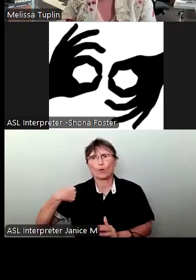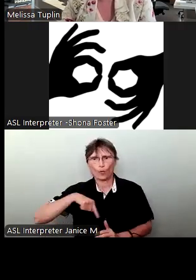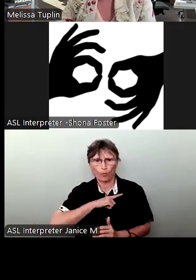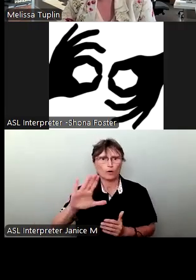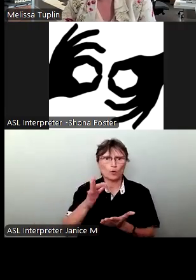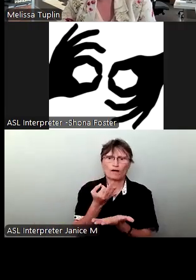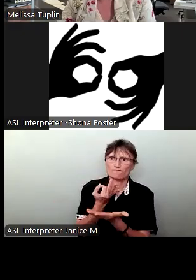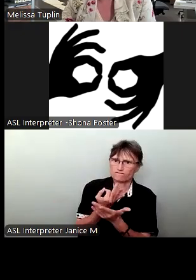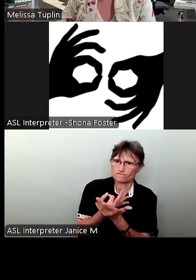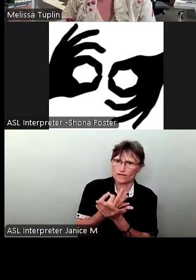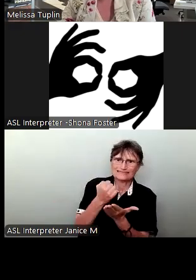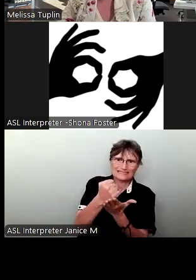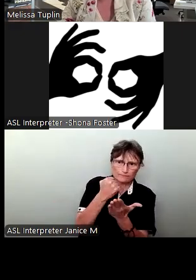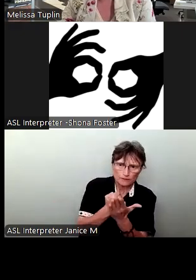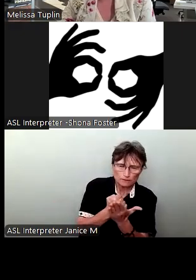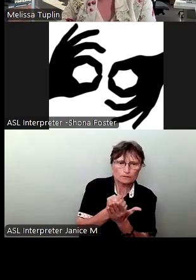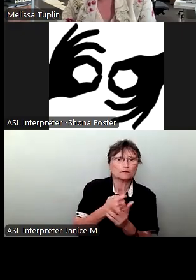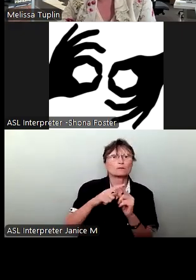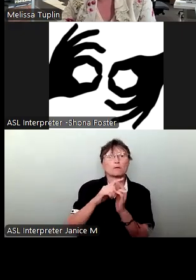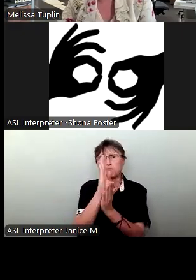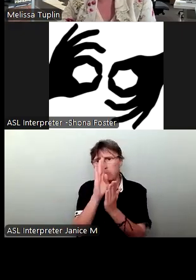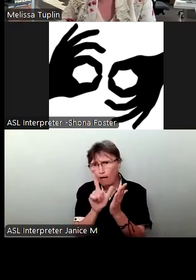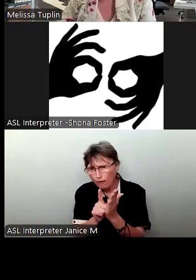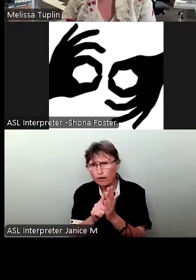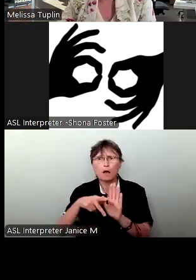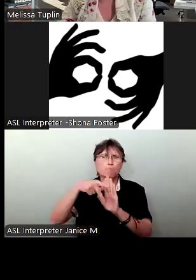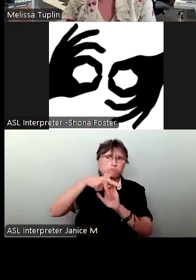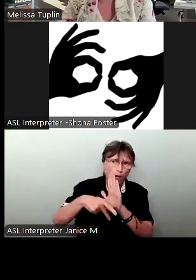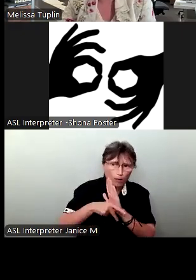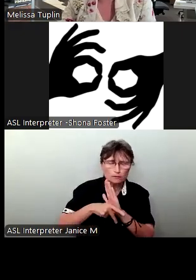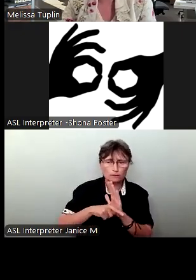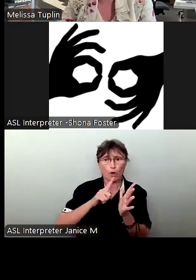management structures that underpin the actual financials are also an important part of the